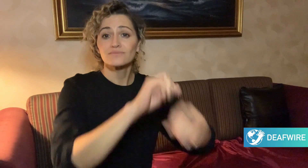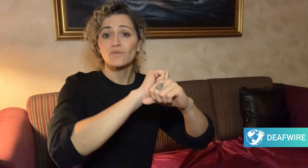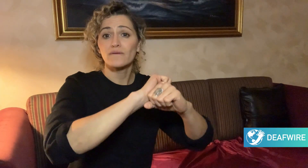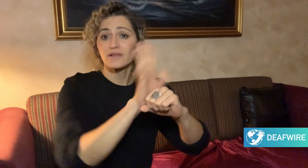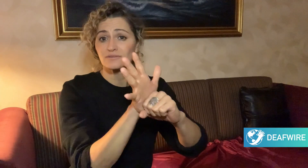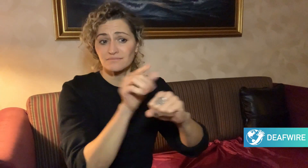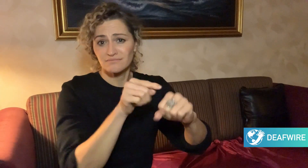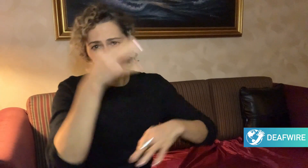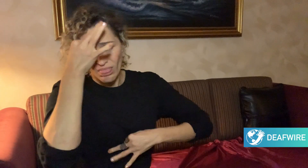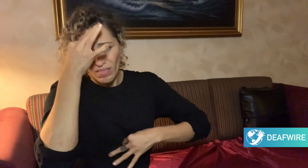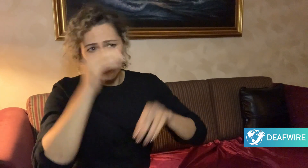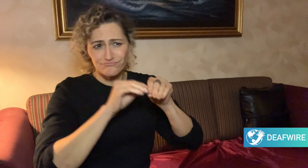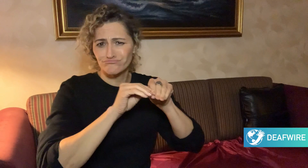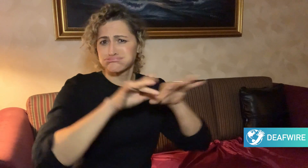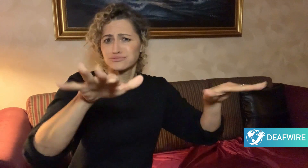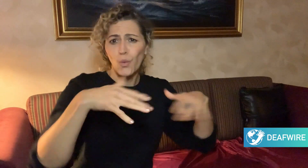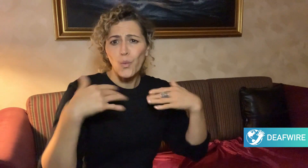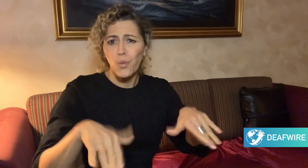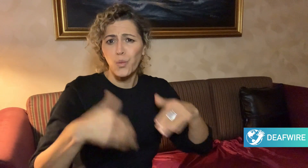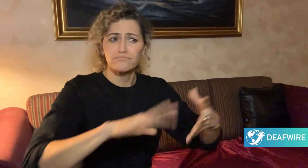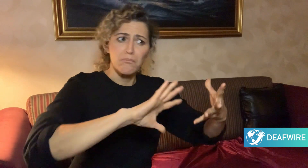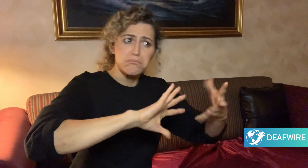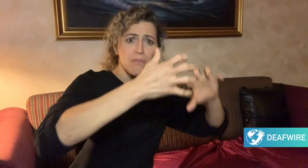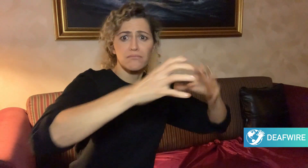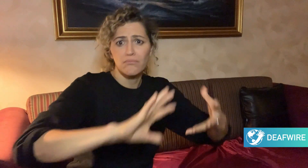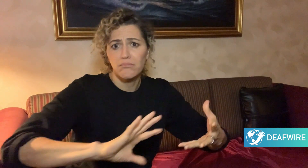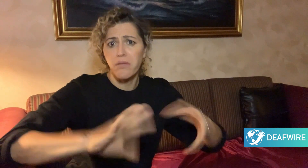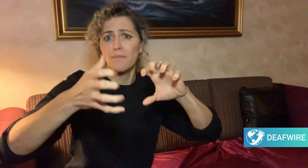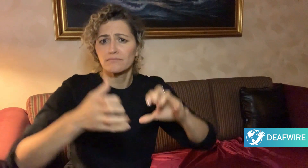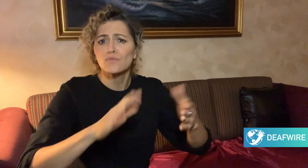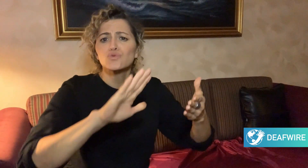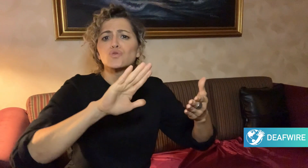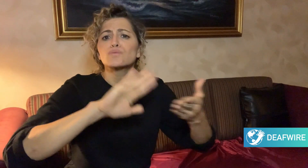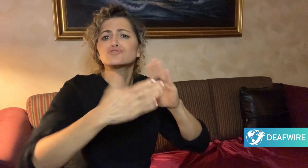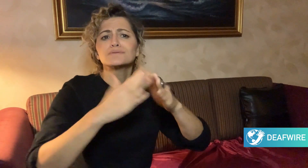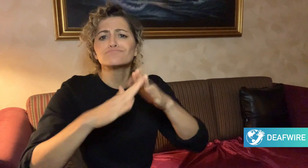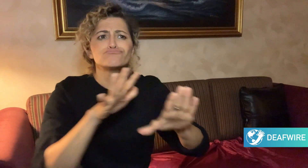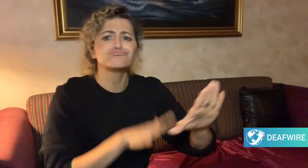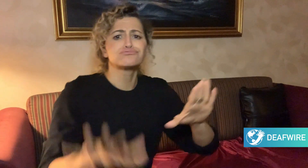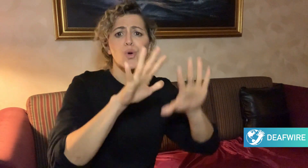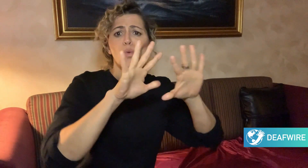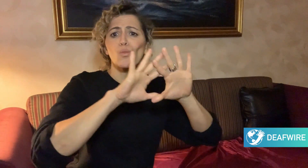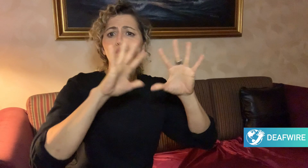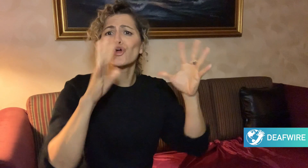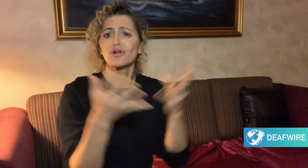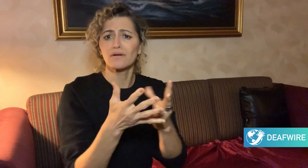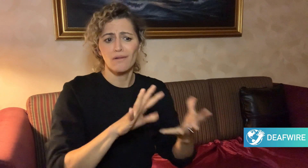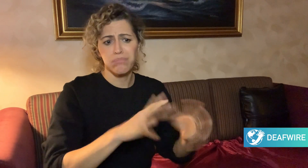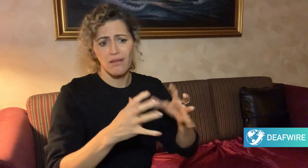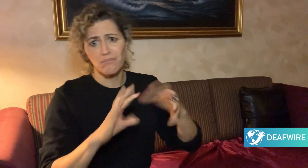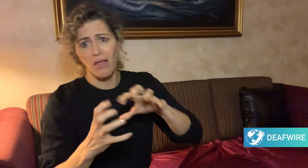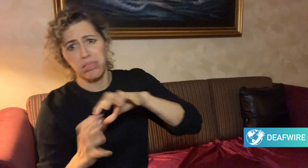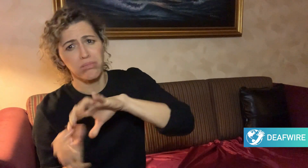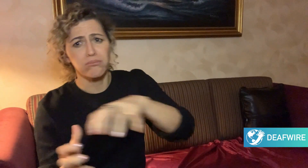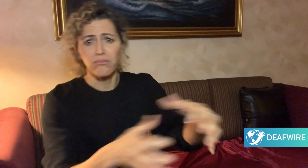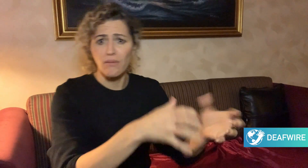COVID-19 has devastated communities around the world,